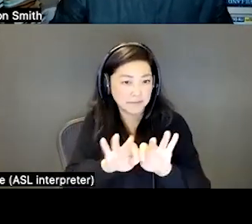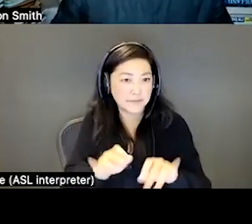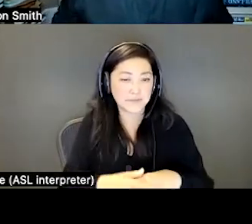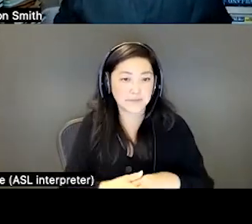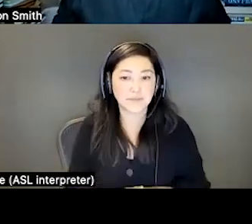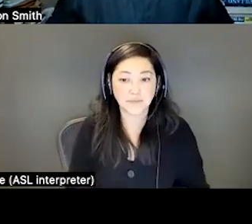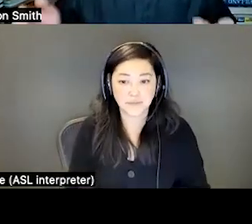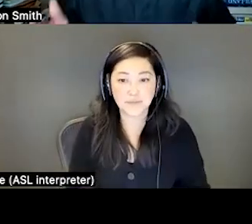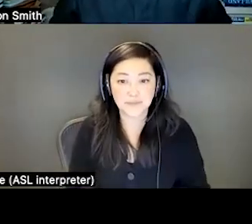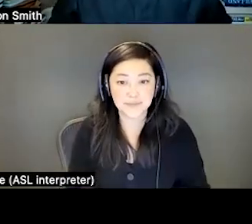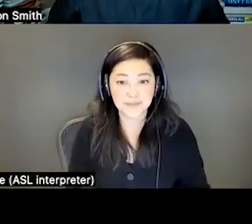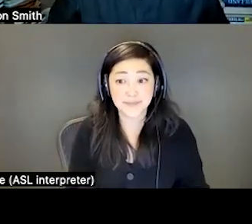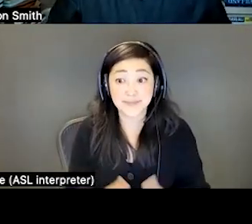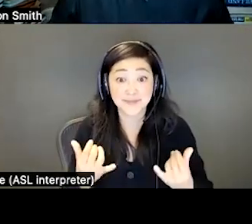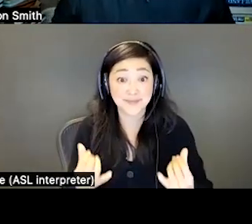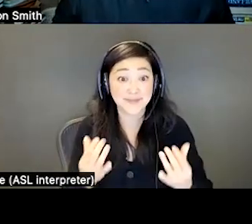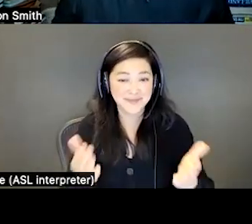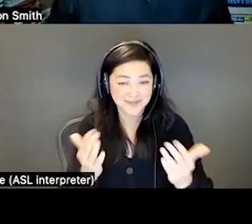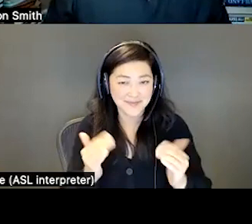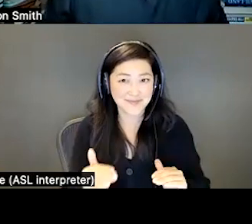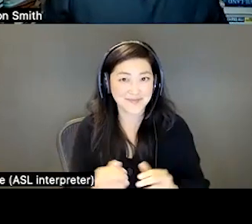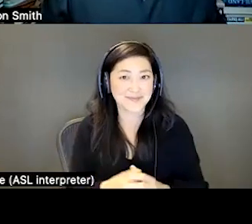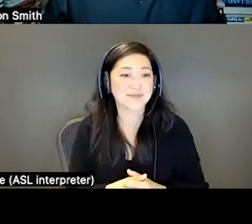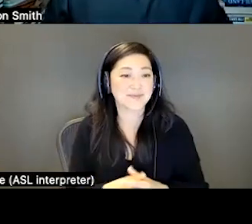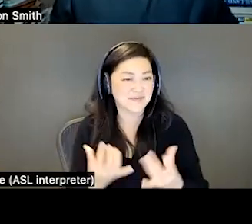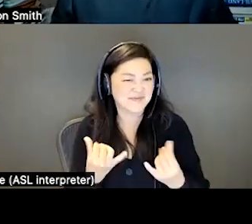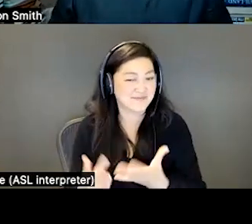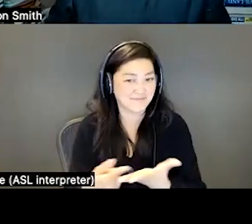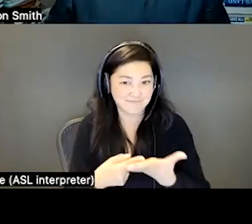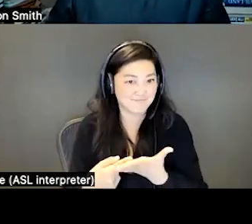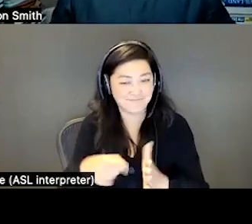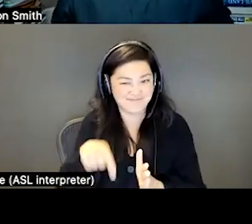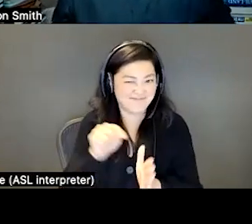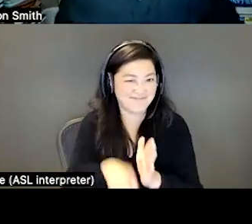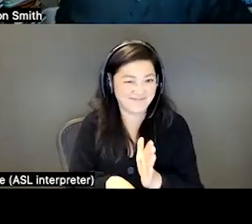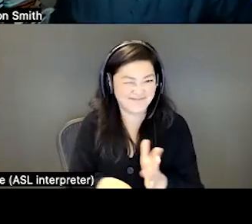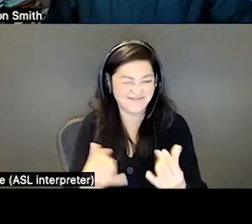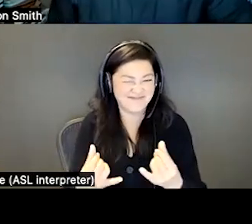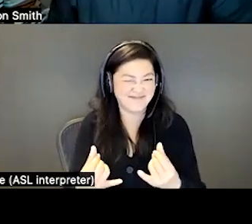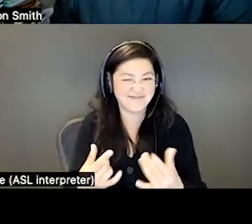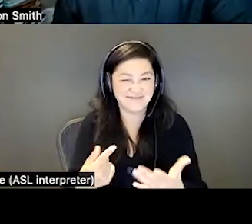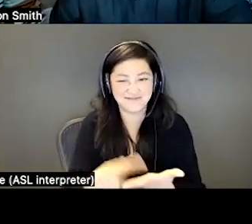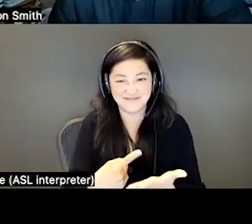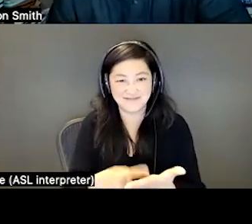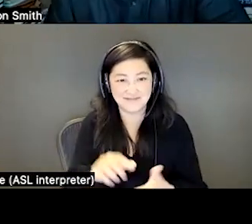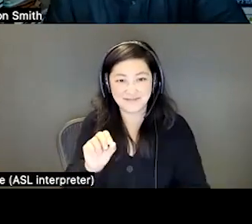Okay. Right. Into the real detail now. There's nothing like a bit of ONIX to keep everyone awake.